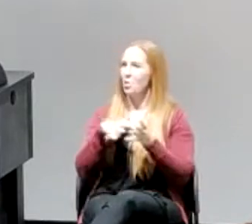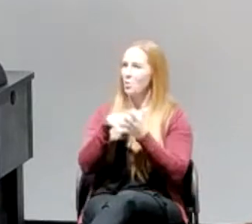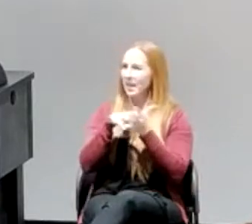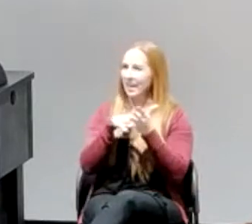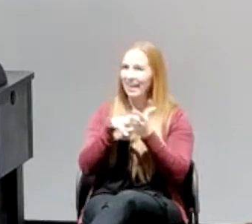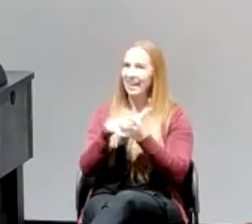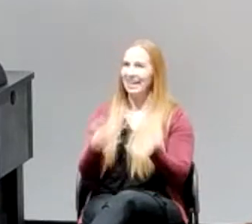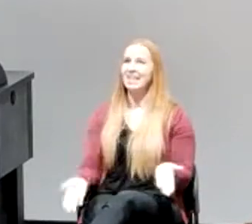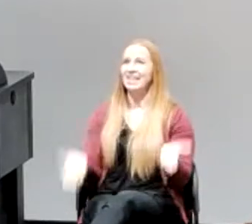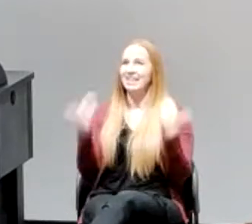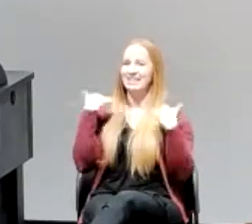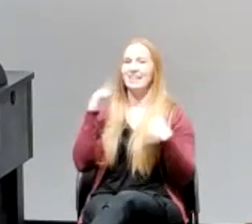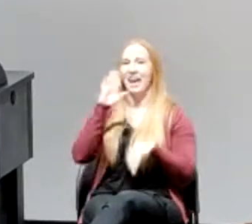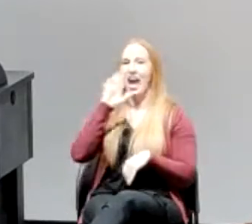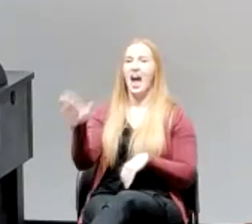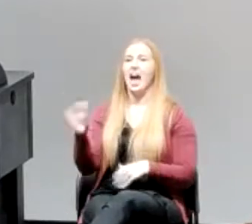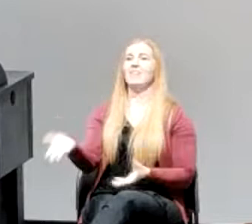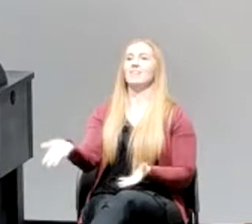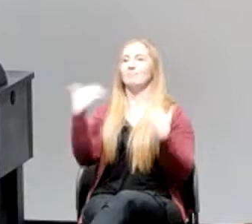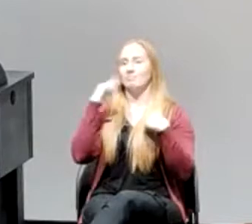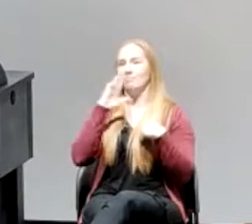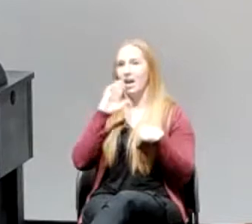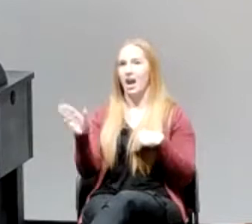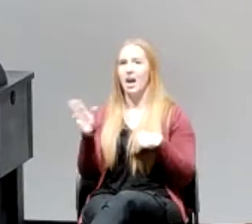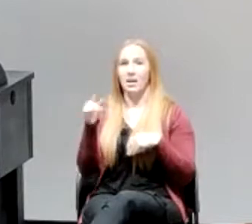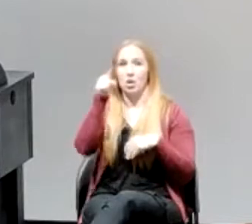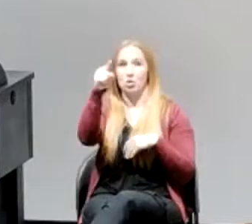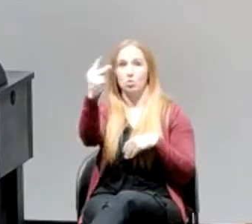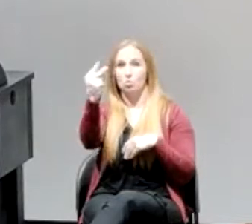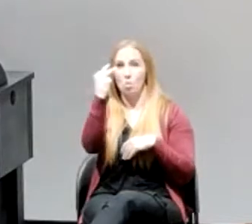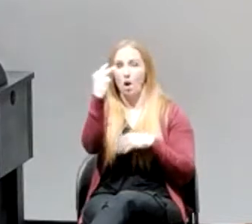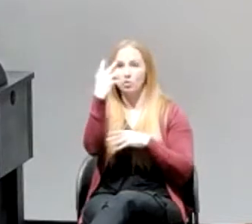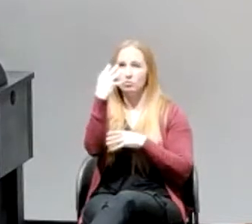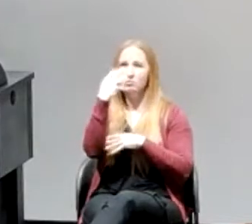signed up for shingles and I've taken Benadryl today. Hi. Hi, hi, hi.